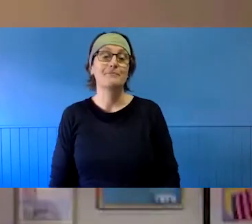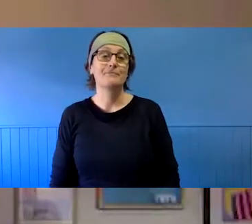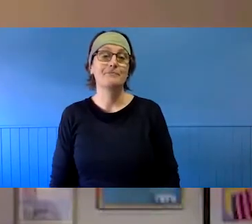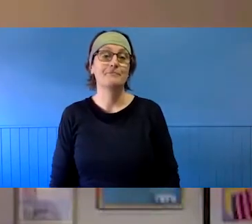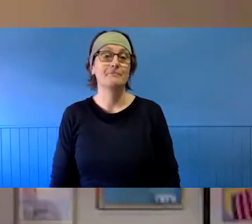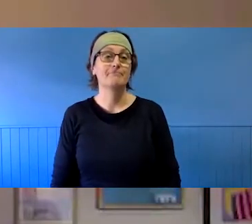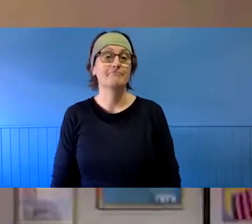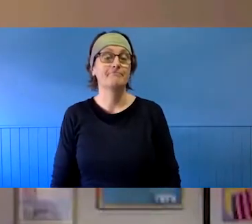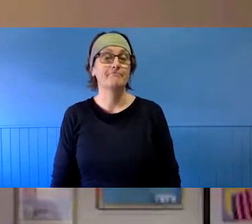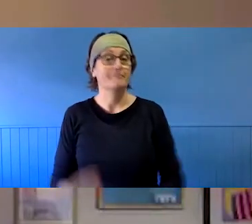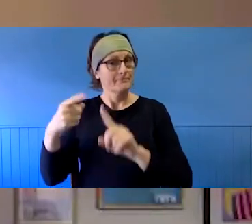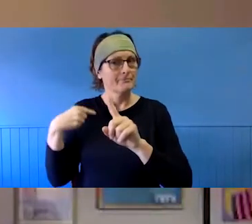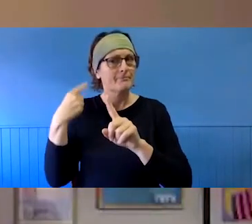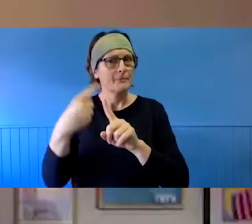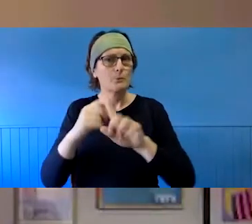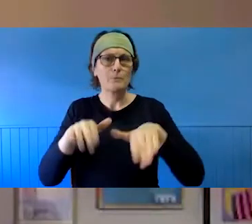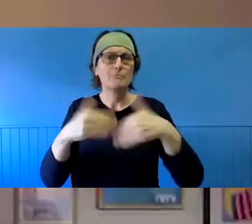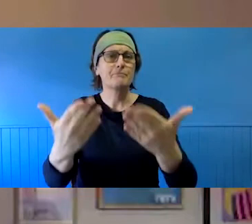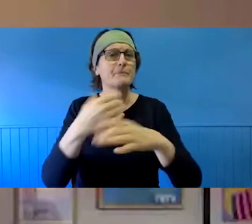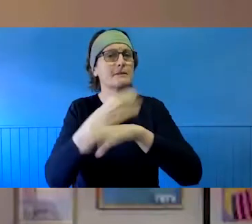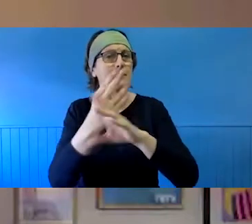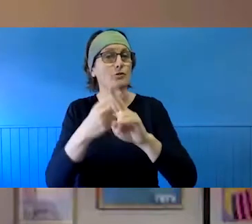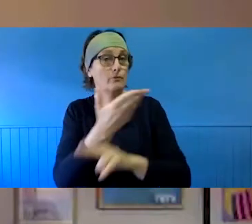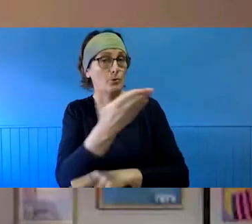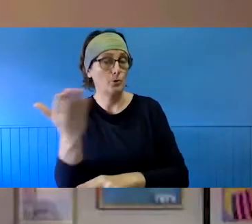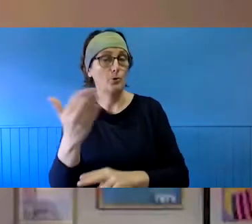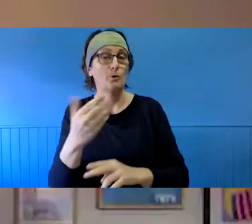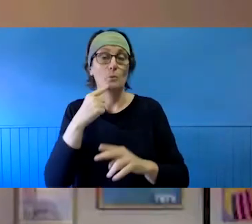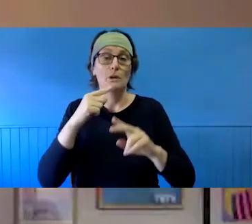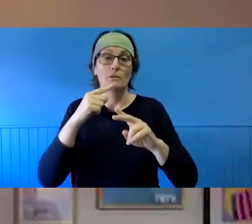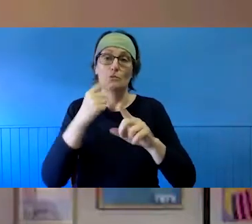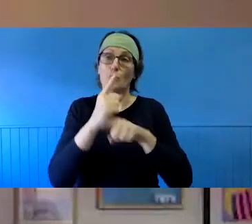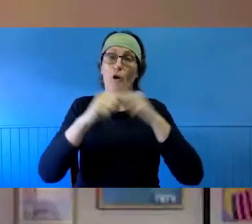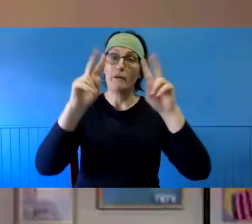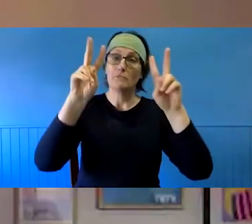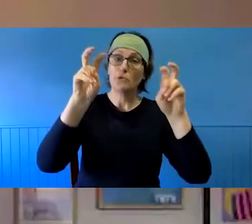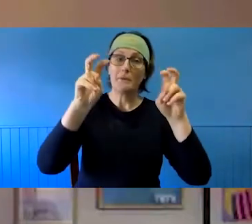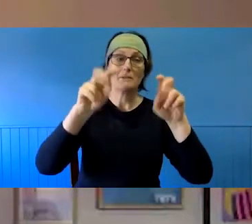been designed and produced for you and explore the topics of leadership, artistic and